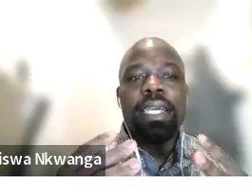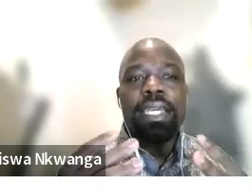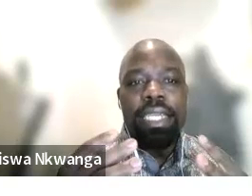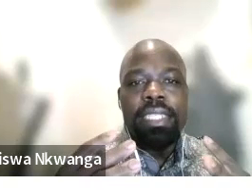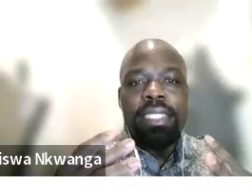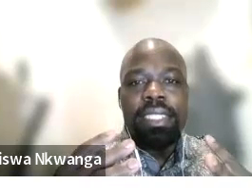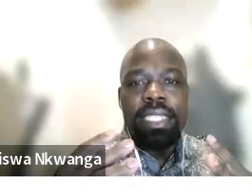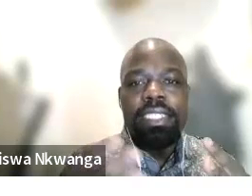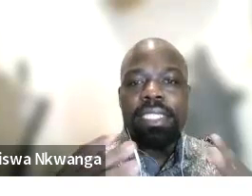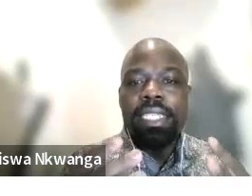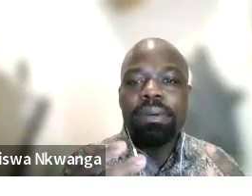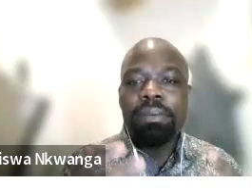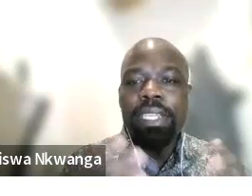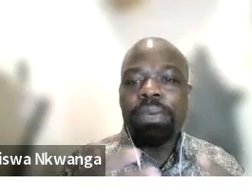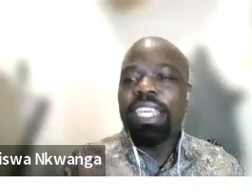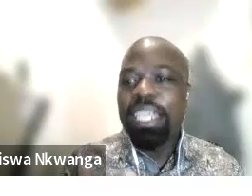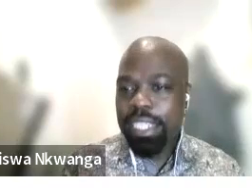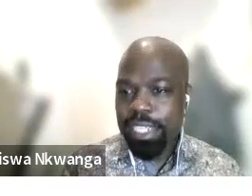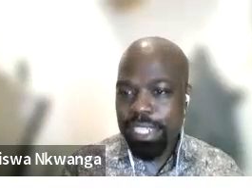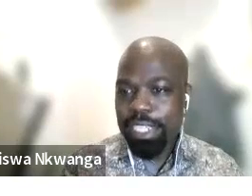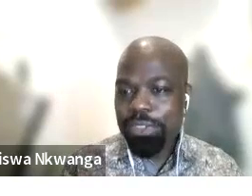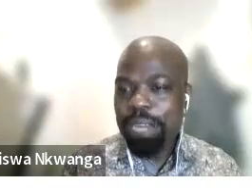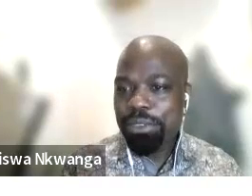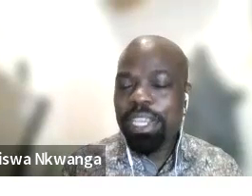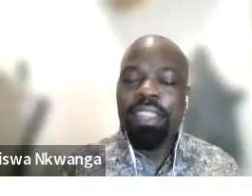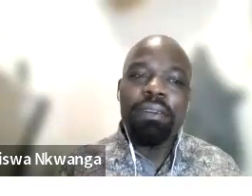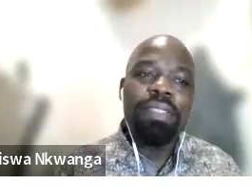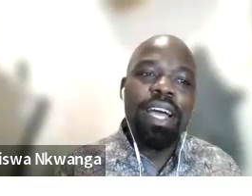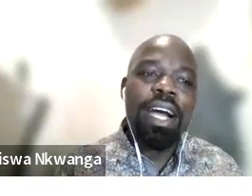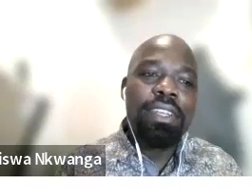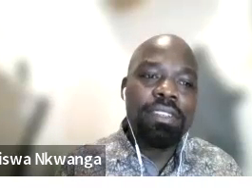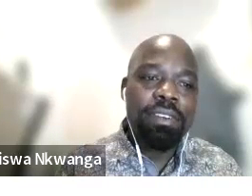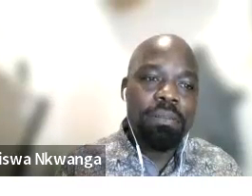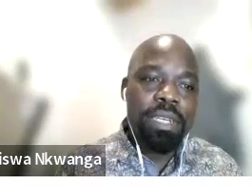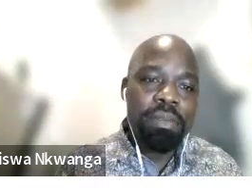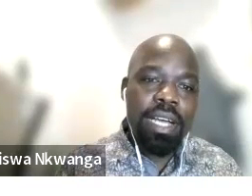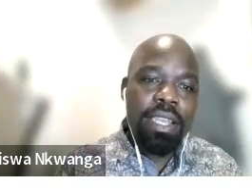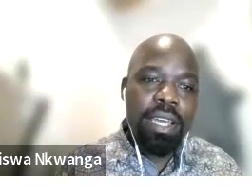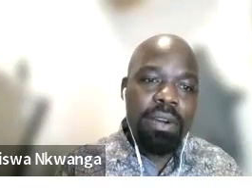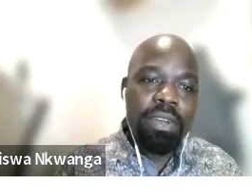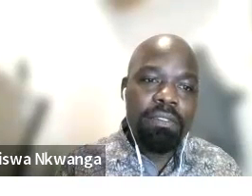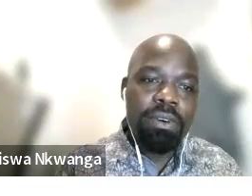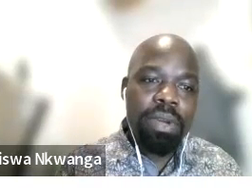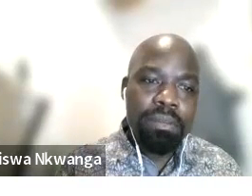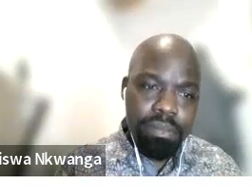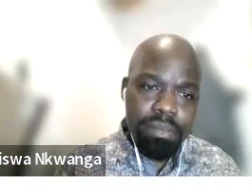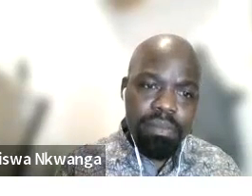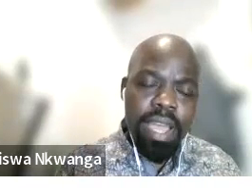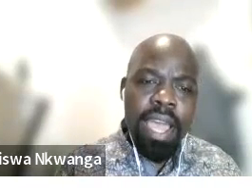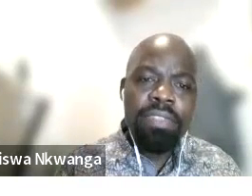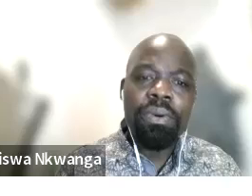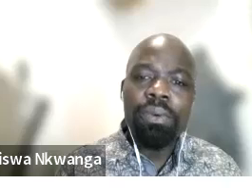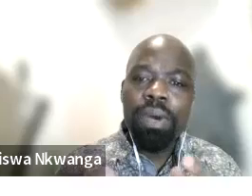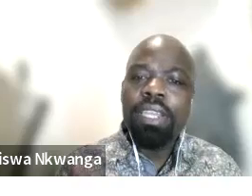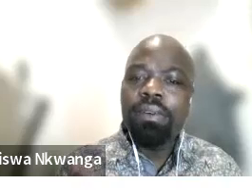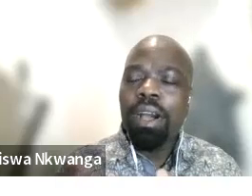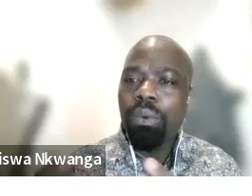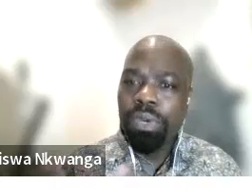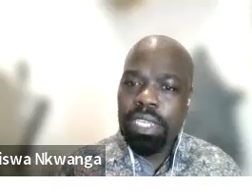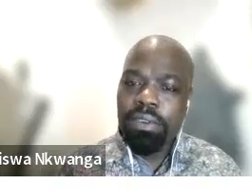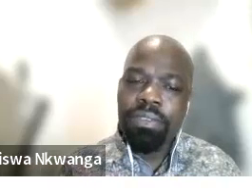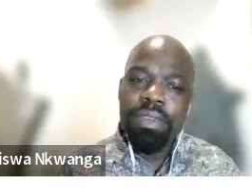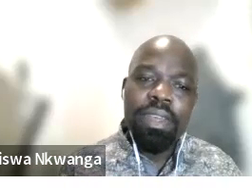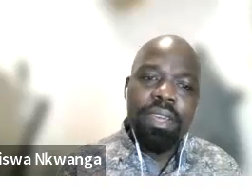But we need to come together to develop a plan going forward, so we want world leaders